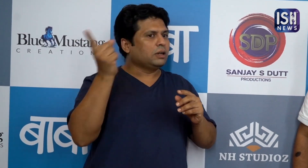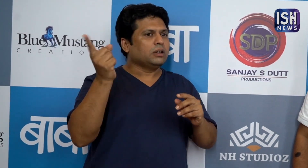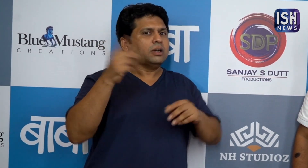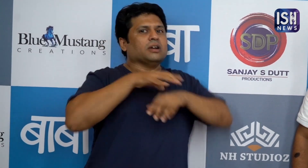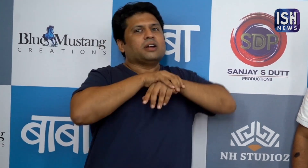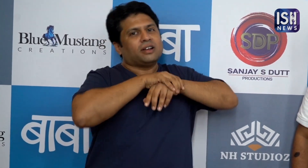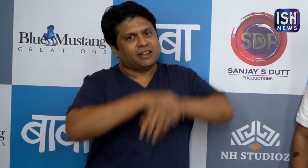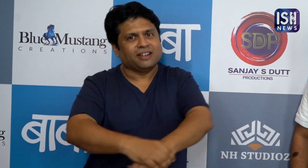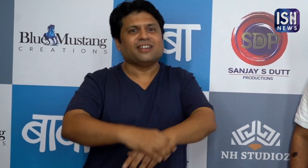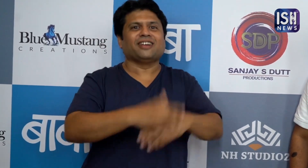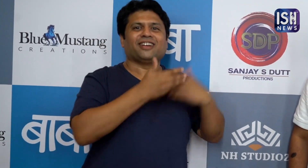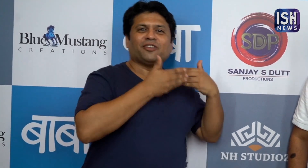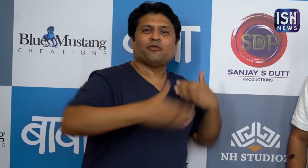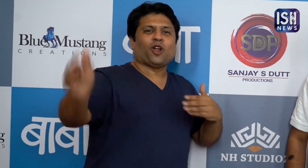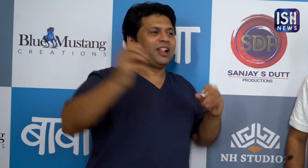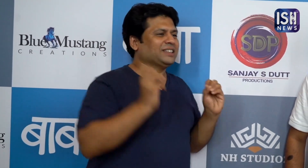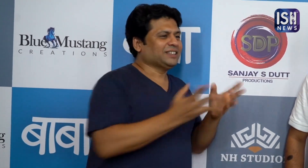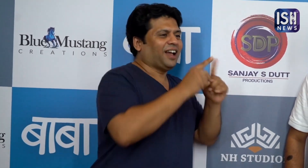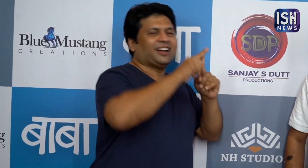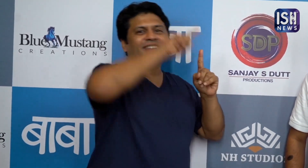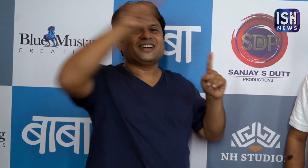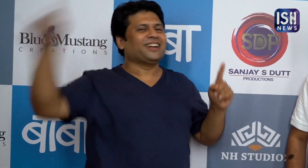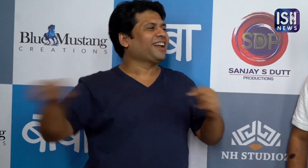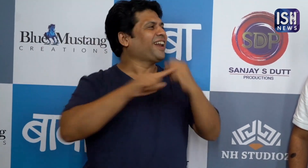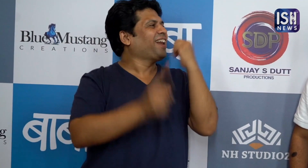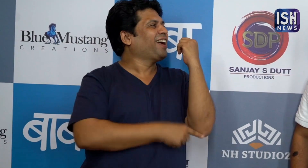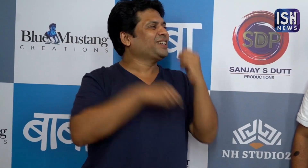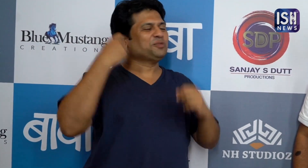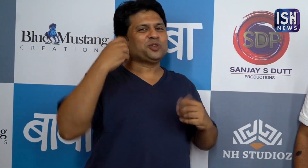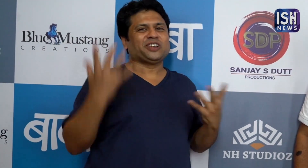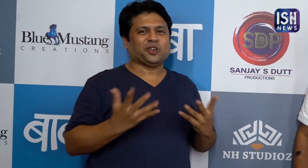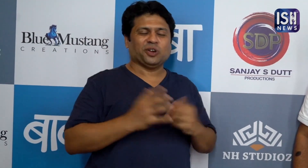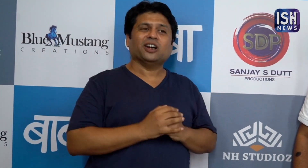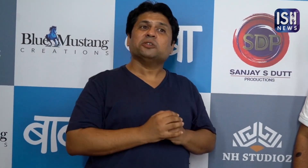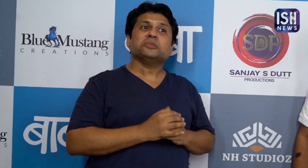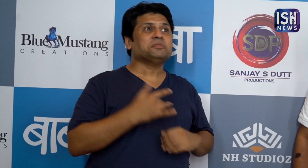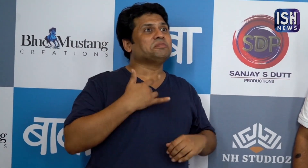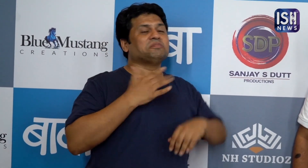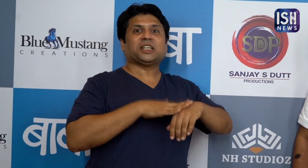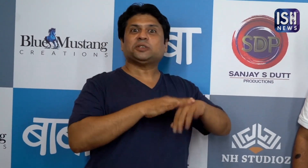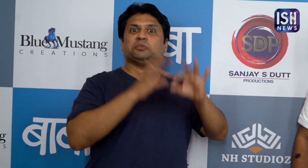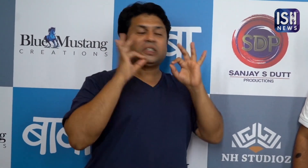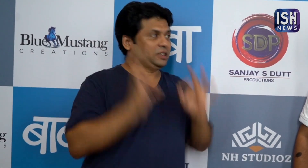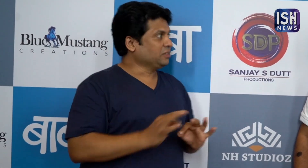He then dragged me to get involved in the movie from the start to the end. I had a great experience.